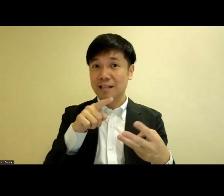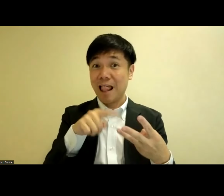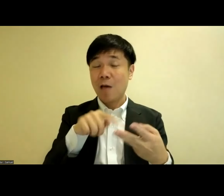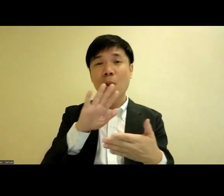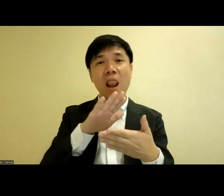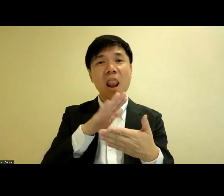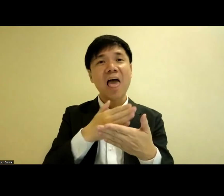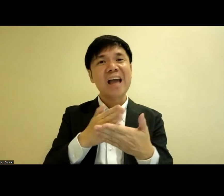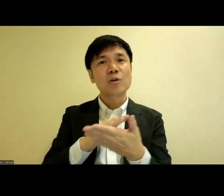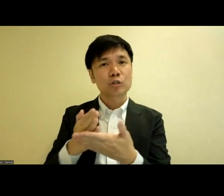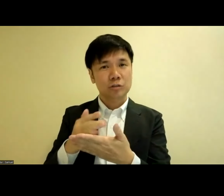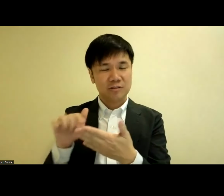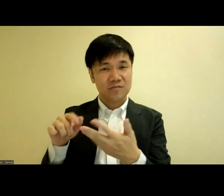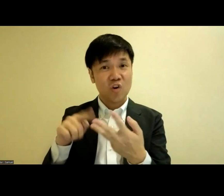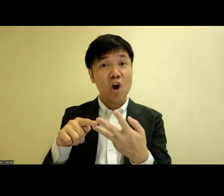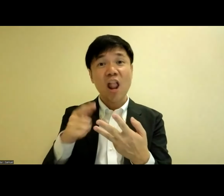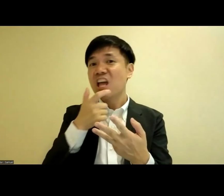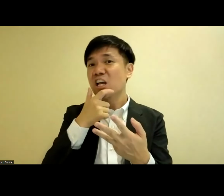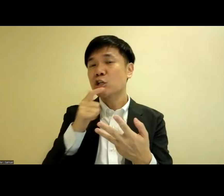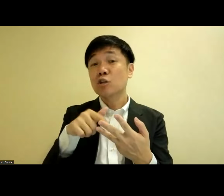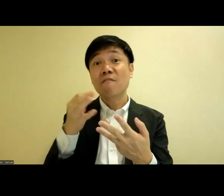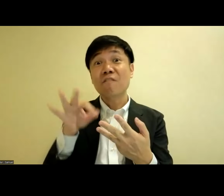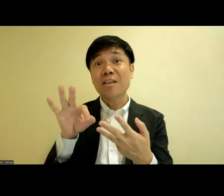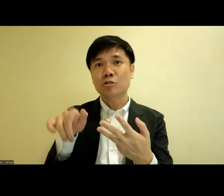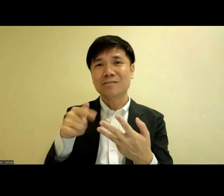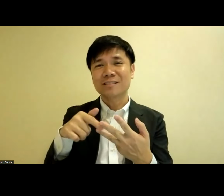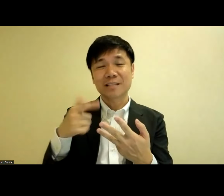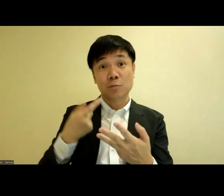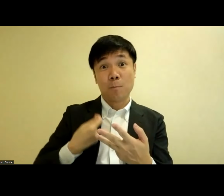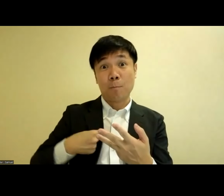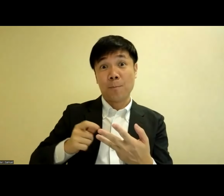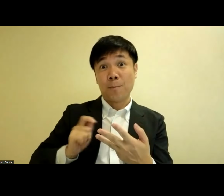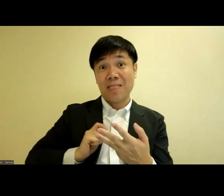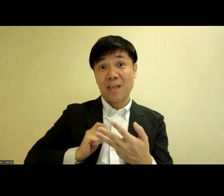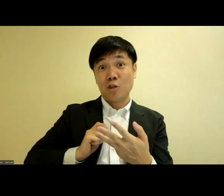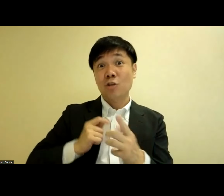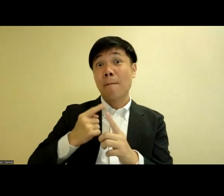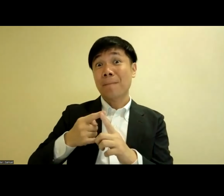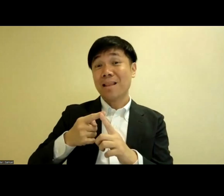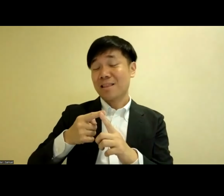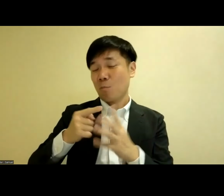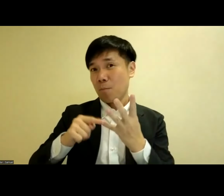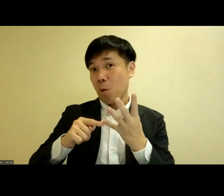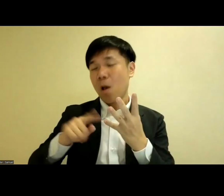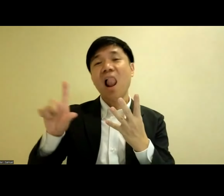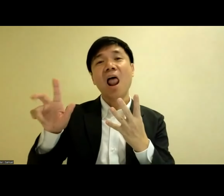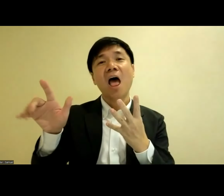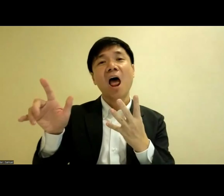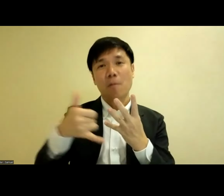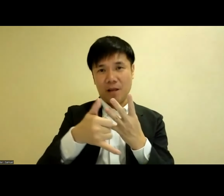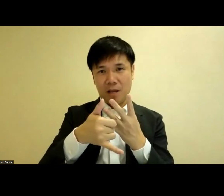in English, French, Spanish and Arabic.